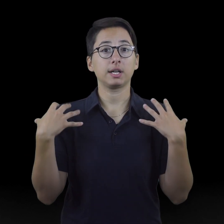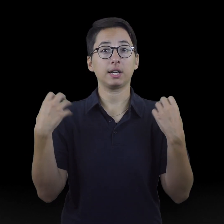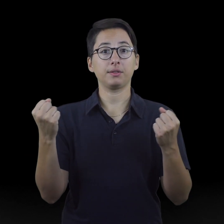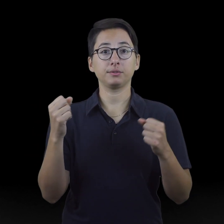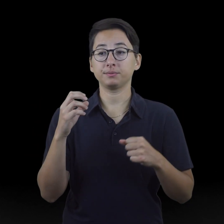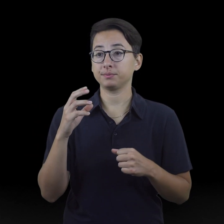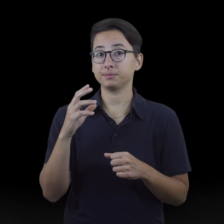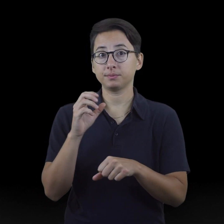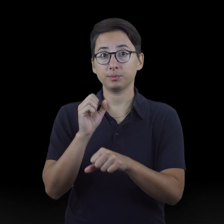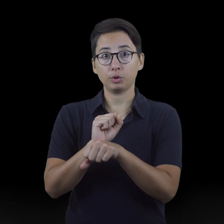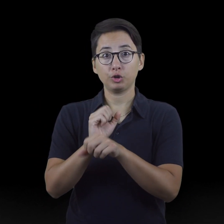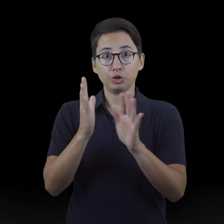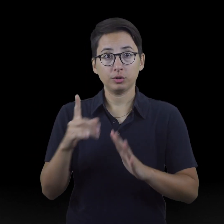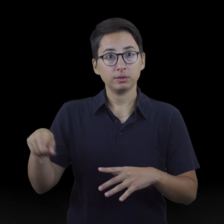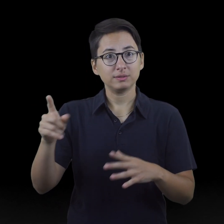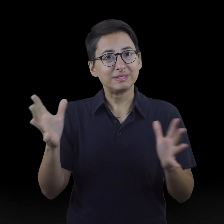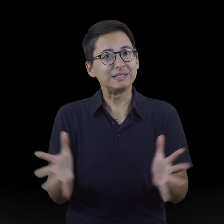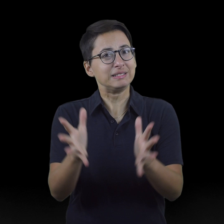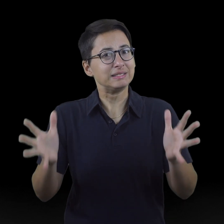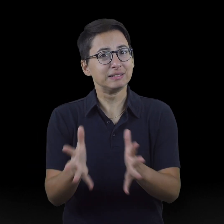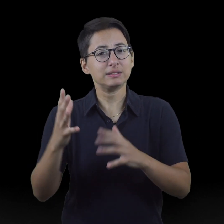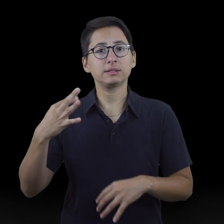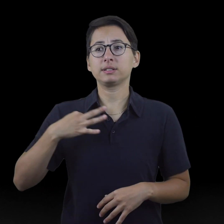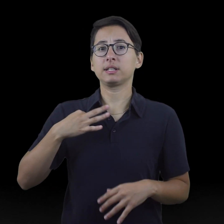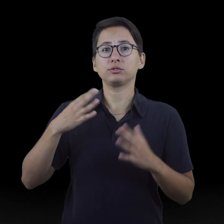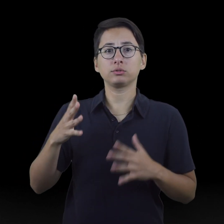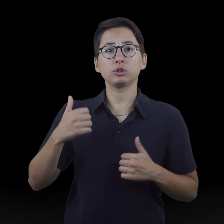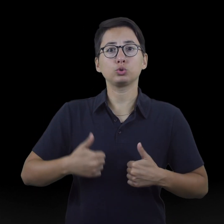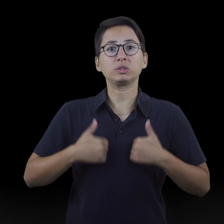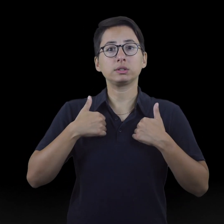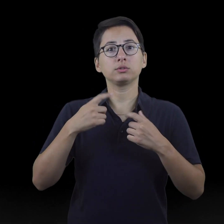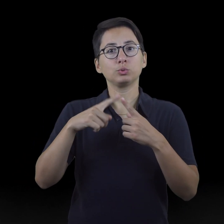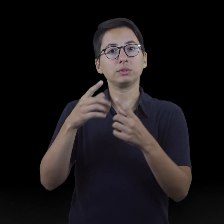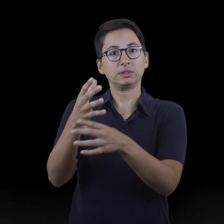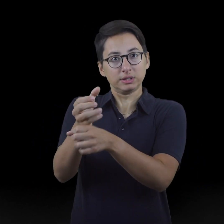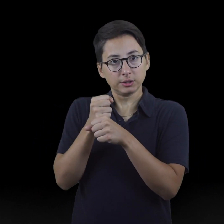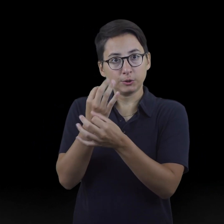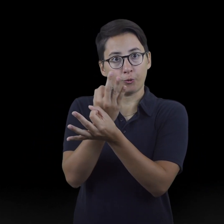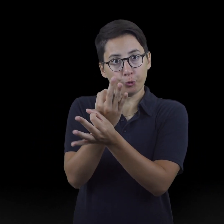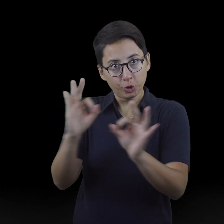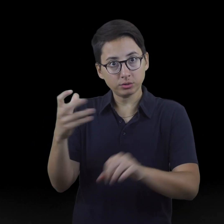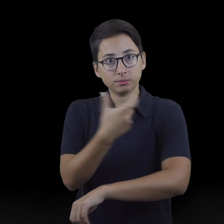Health officials have been urging eligible residents to get their shots, which are